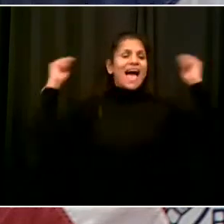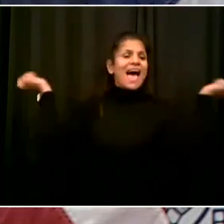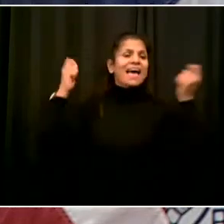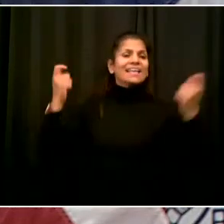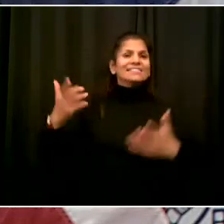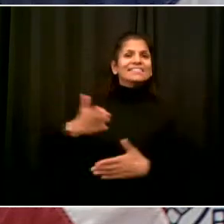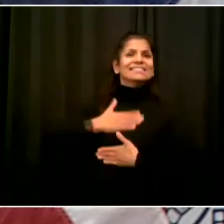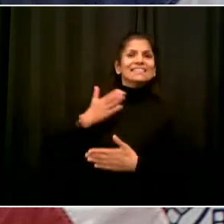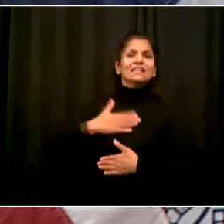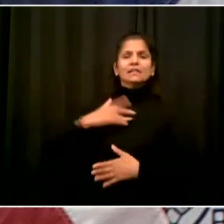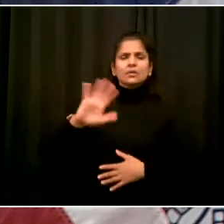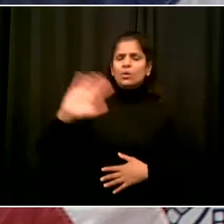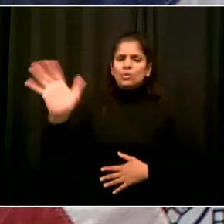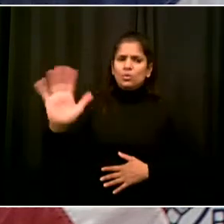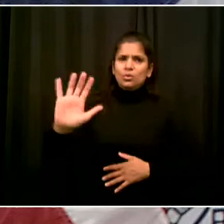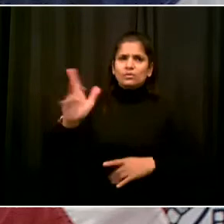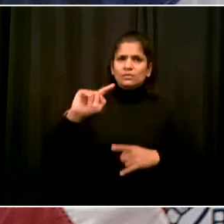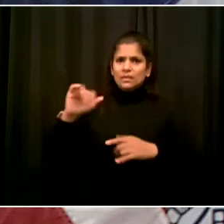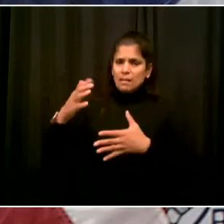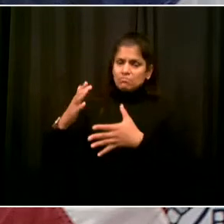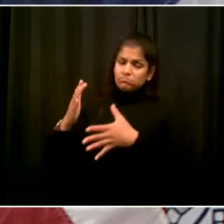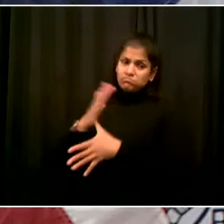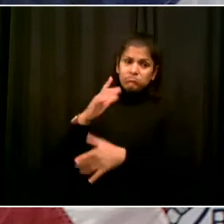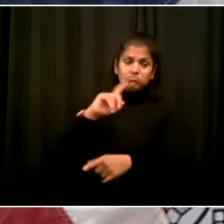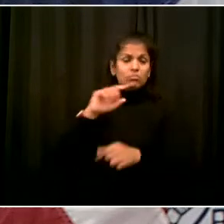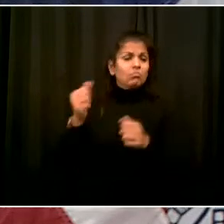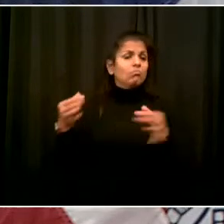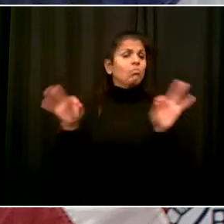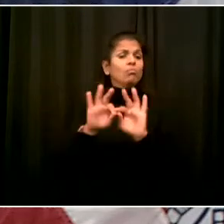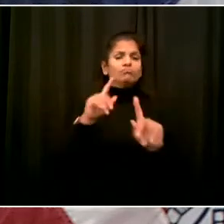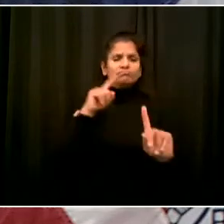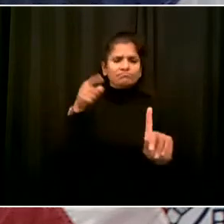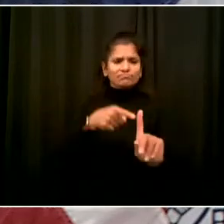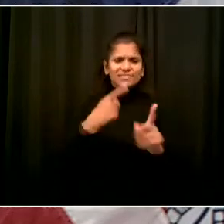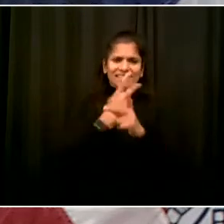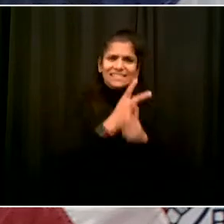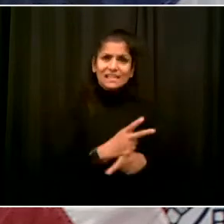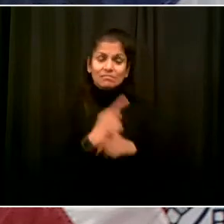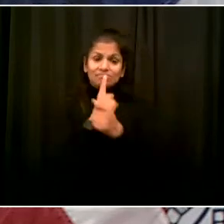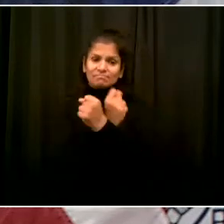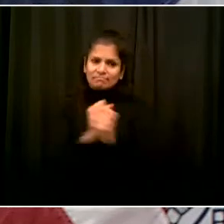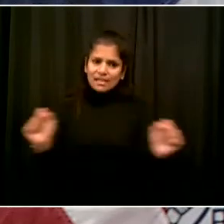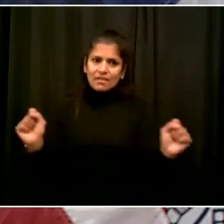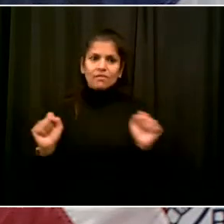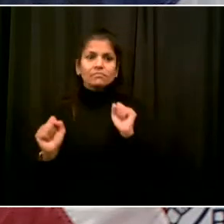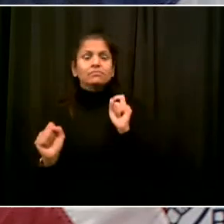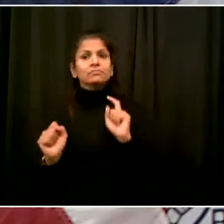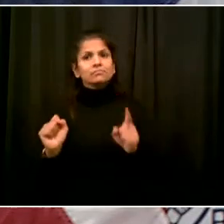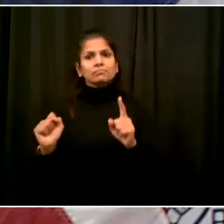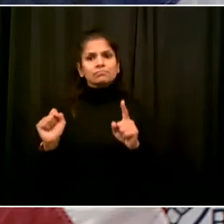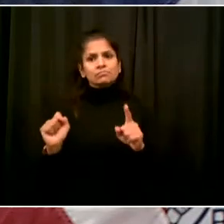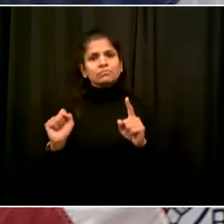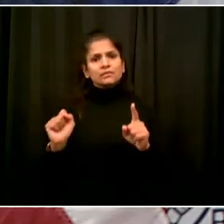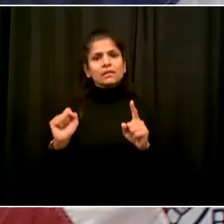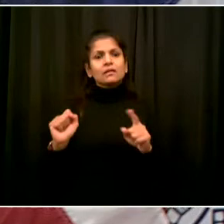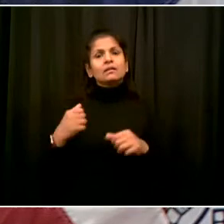EACH OTHER. AND IT'S ABOUT REEIALZZING THAT THE MOST BEAUTIFUL THING WE CAN DO FOR SOMEONE WE LOVE IS MAKE SURE THEY STAY